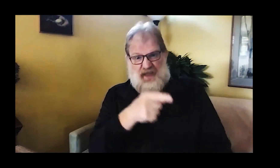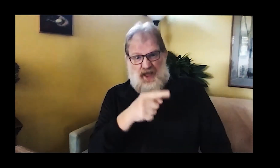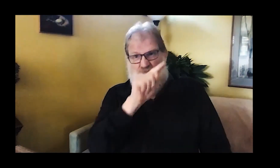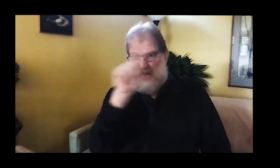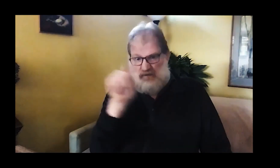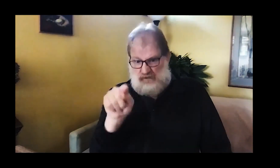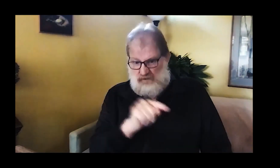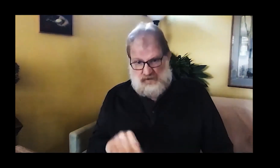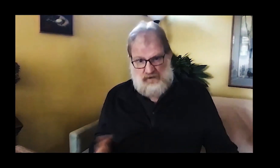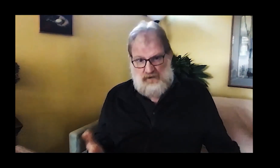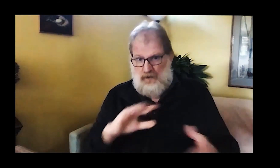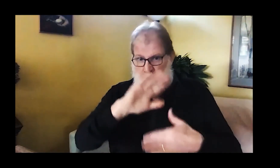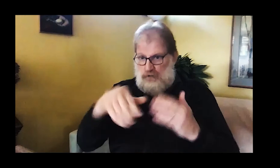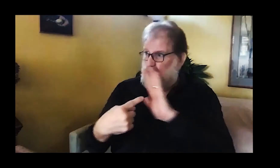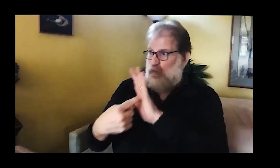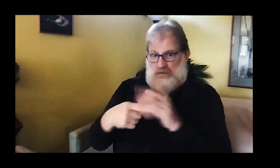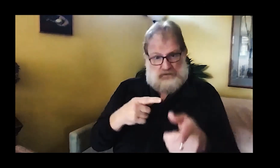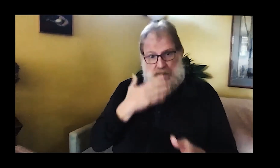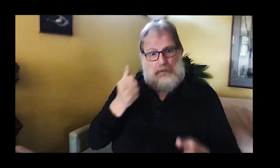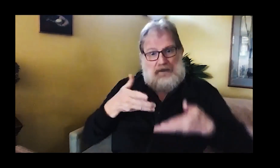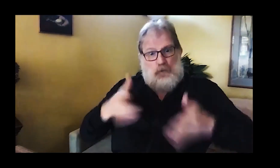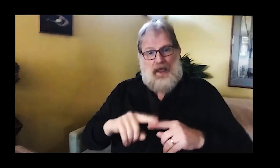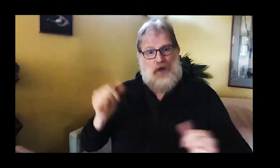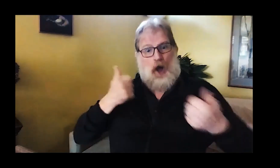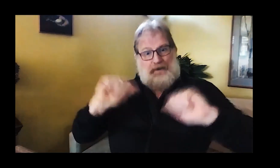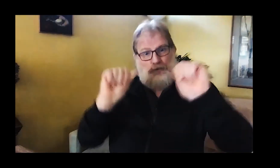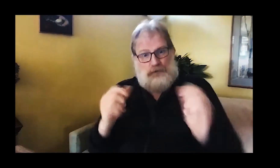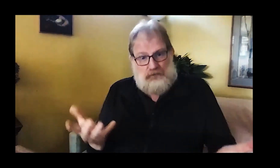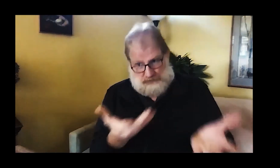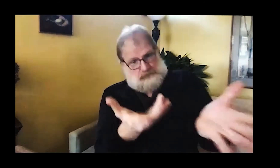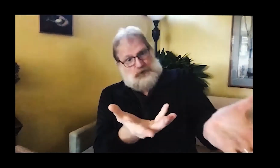is realizing there are a lot of talented actors out there. Please let them audition for you.